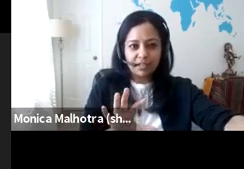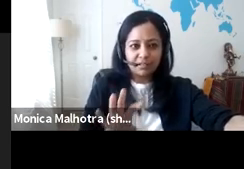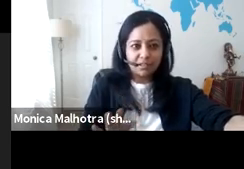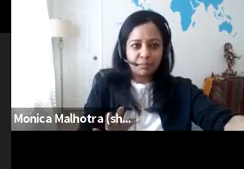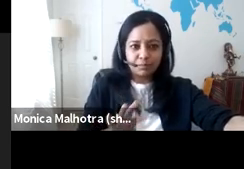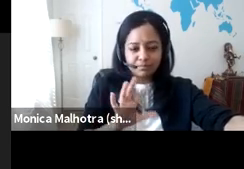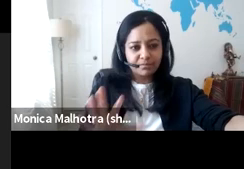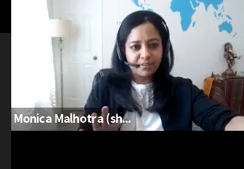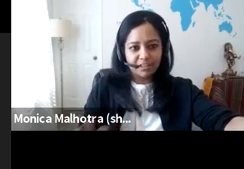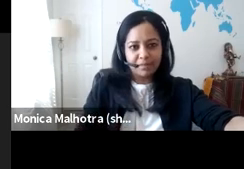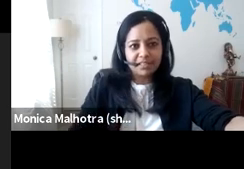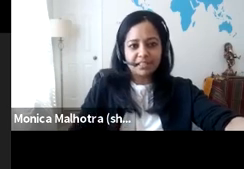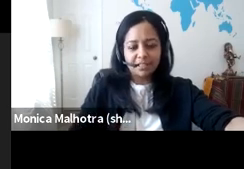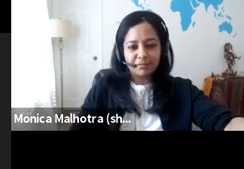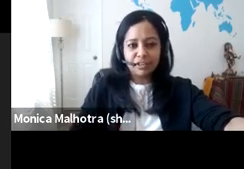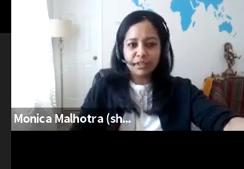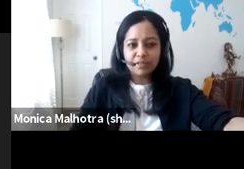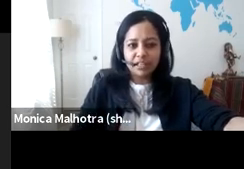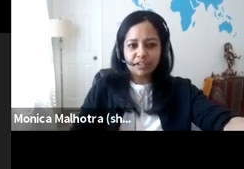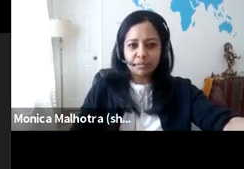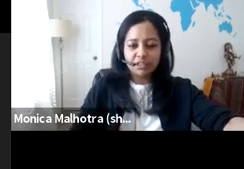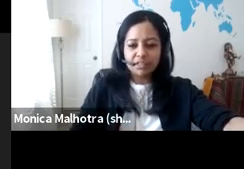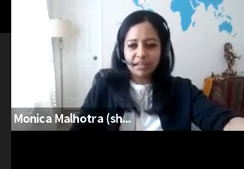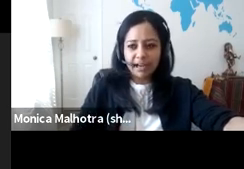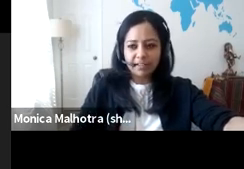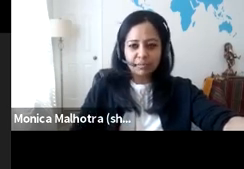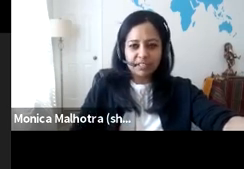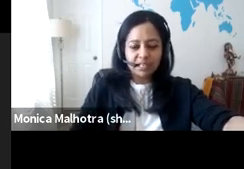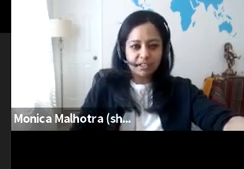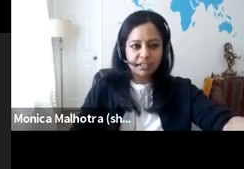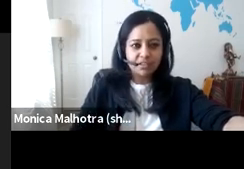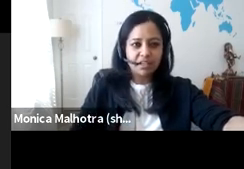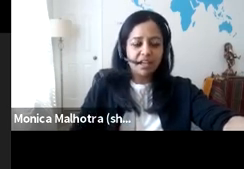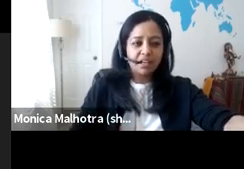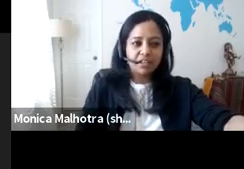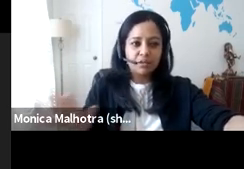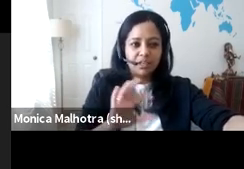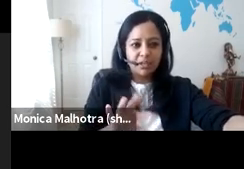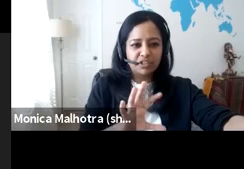you get the very best view of the interpreters and active presenters; you want to make sure